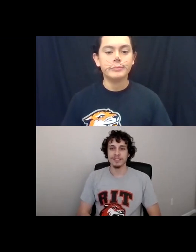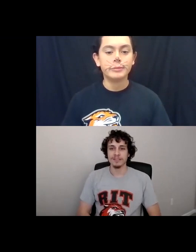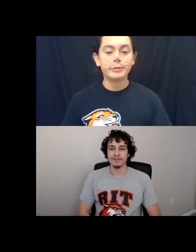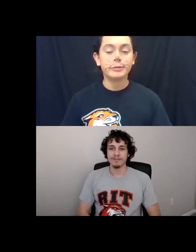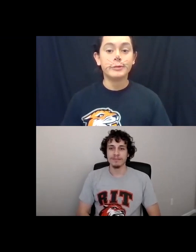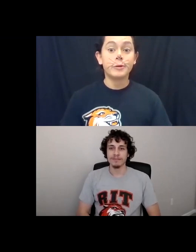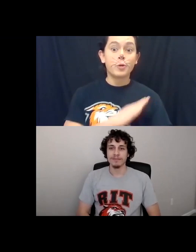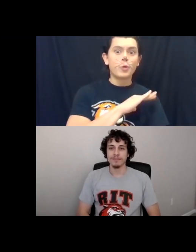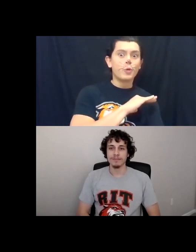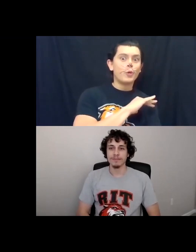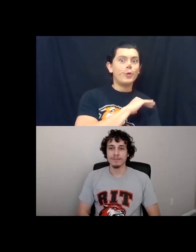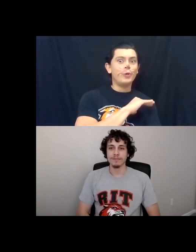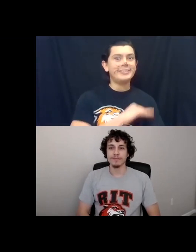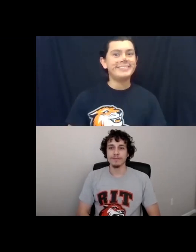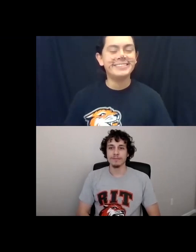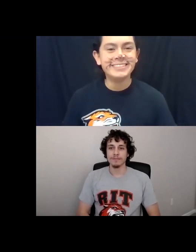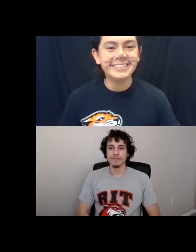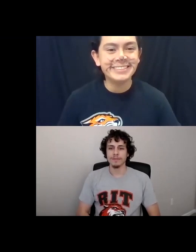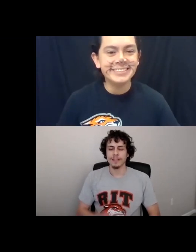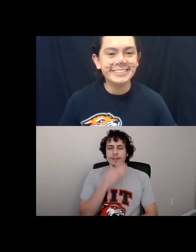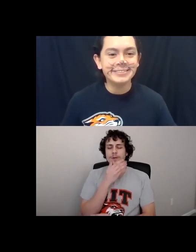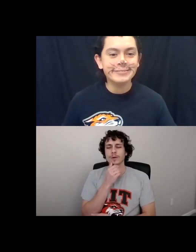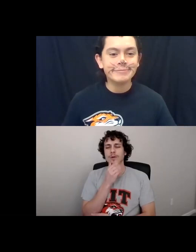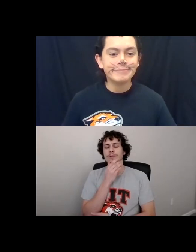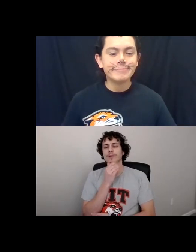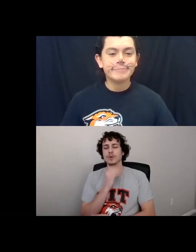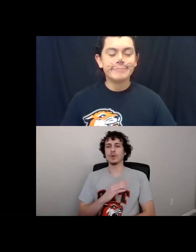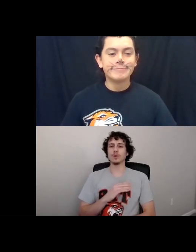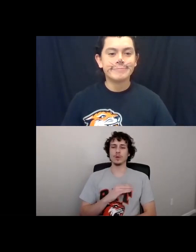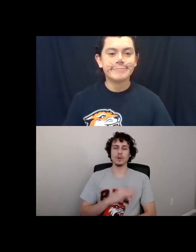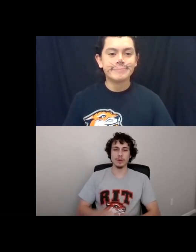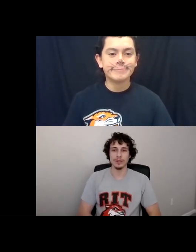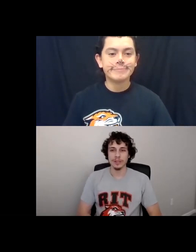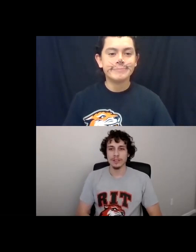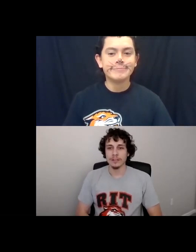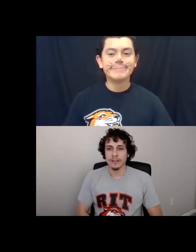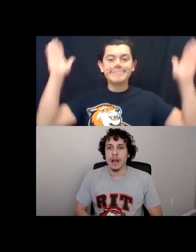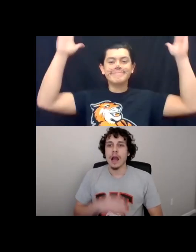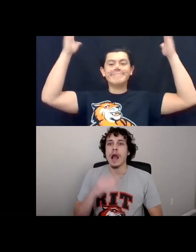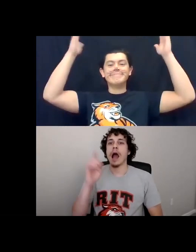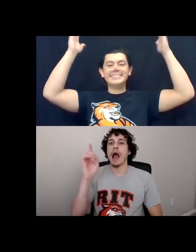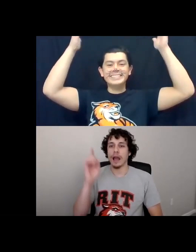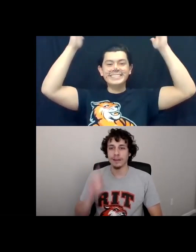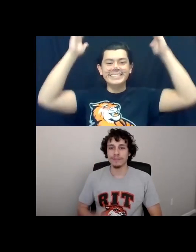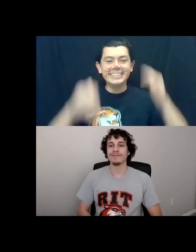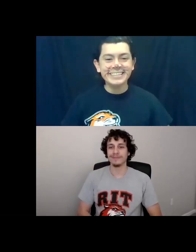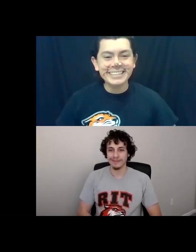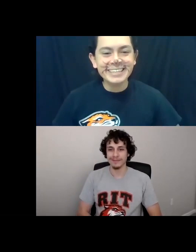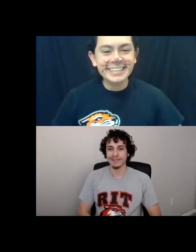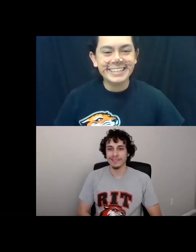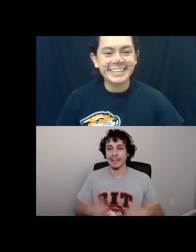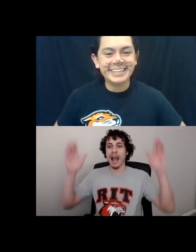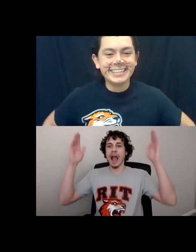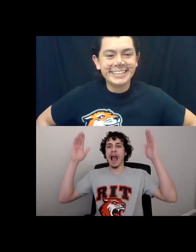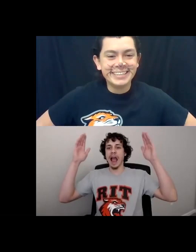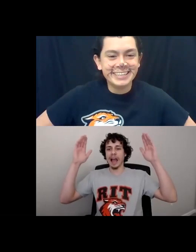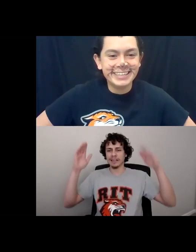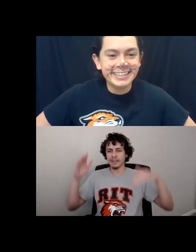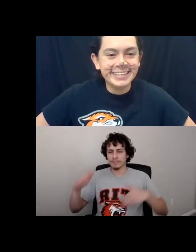Ronald: suuuper cool! Vladimir: Hmm!, super cool....hands waving!,